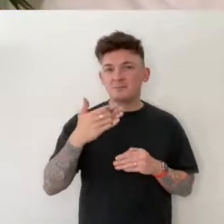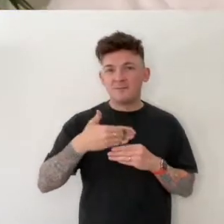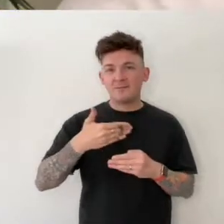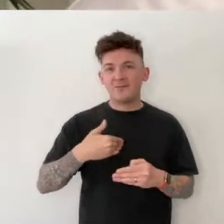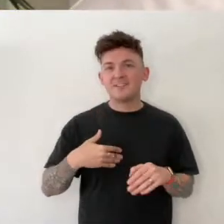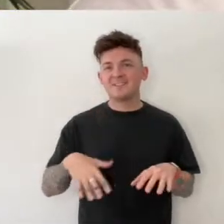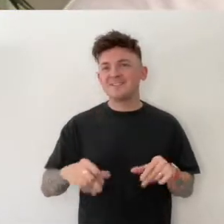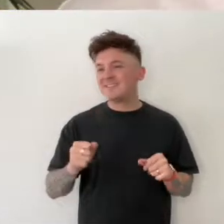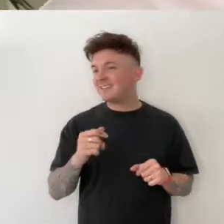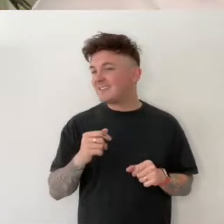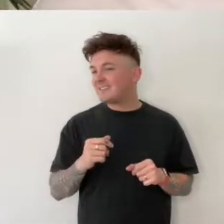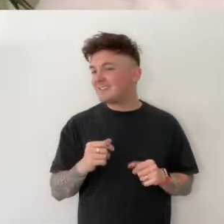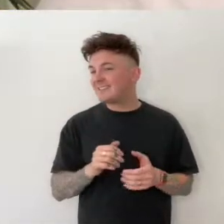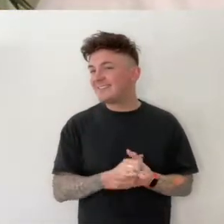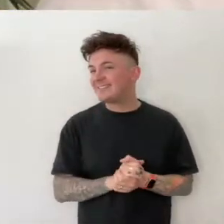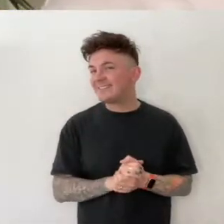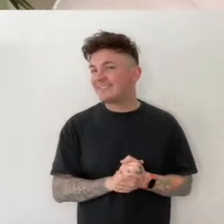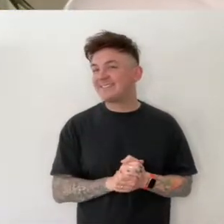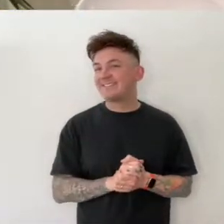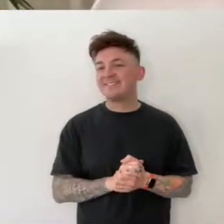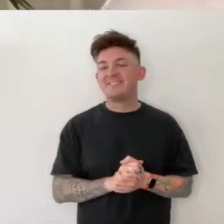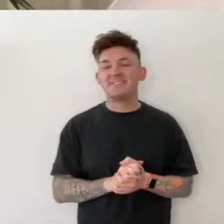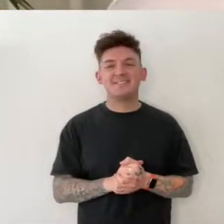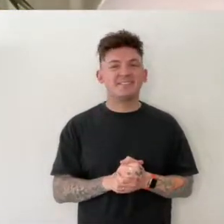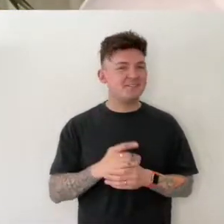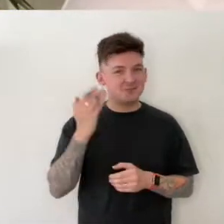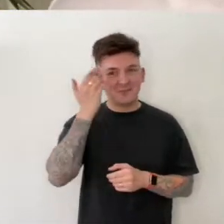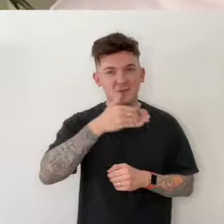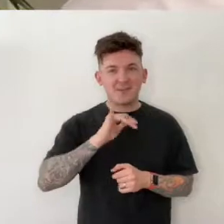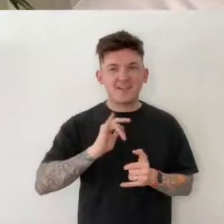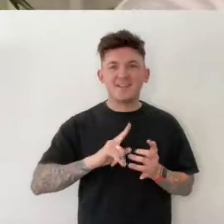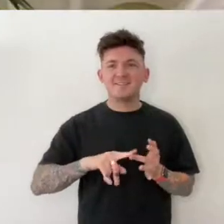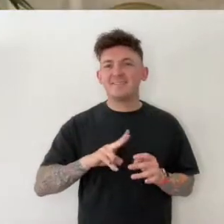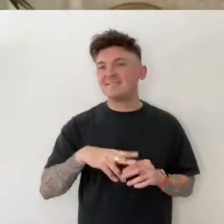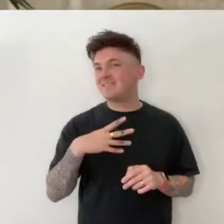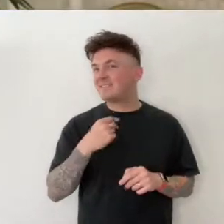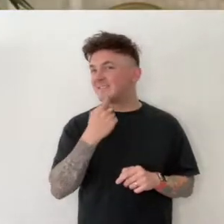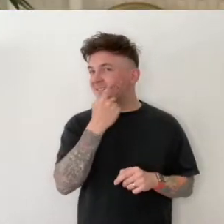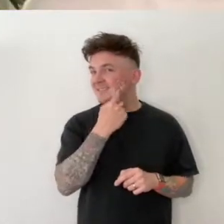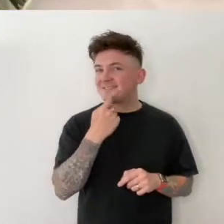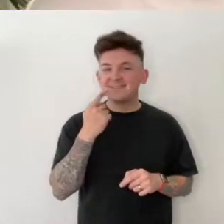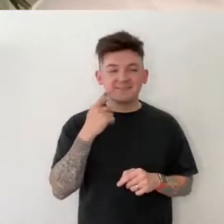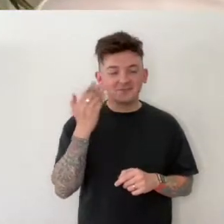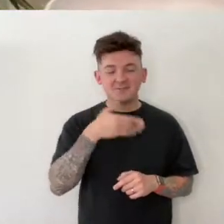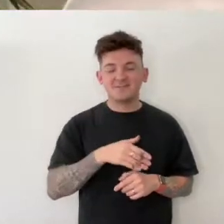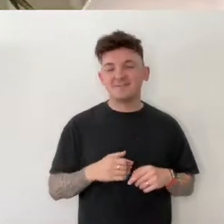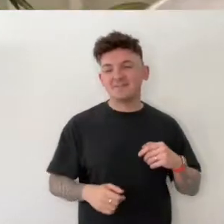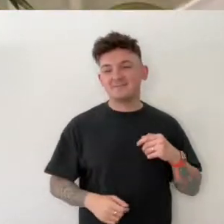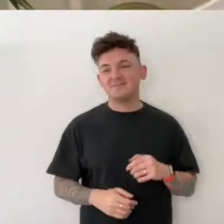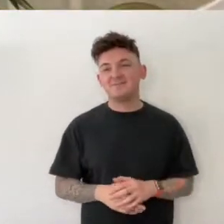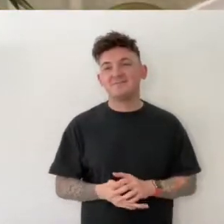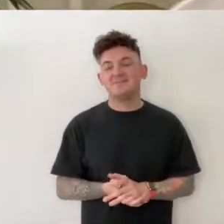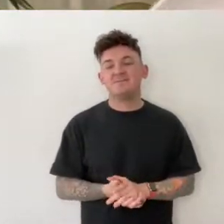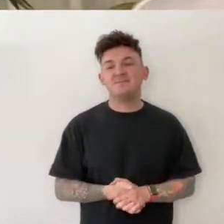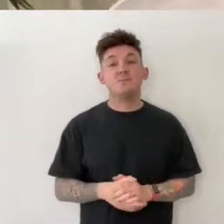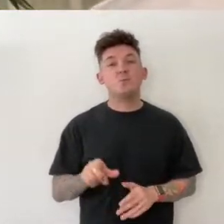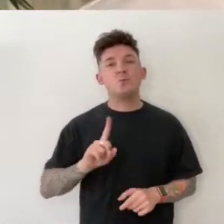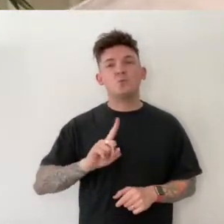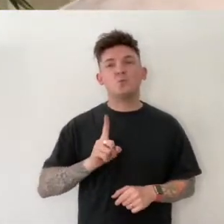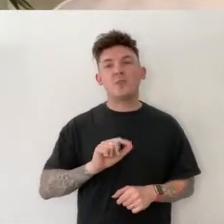cream before i uh so apologies if i've got that one camera, i've been caught! what do